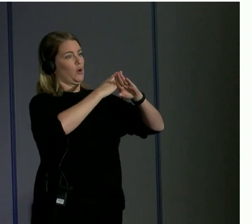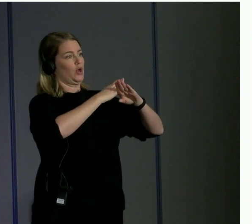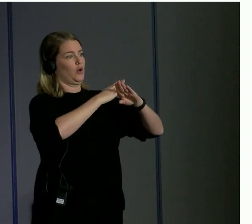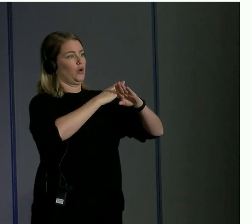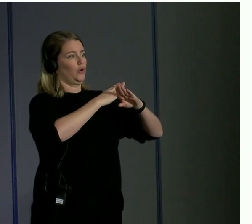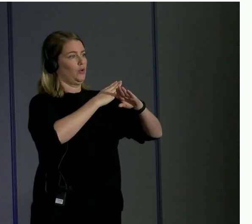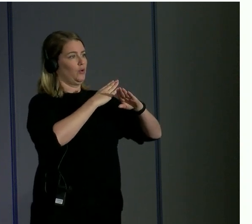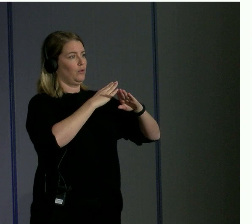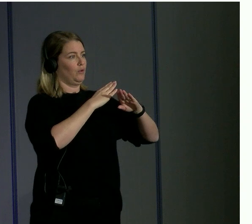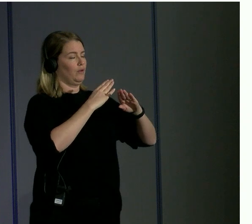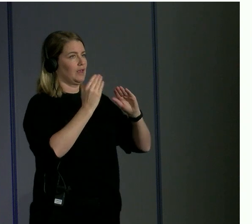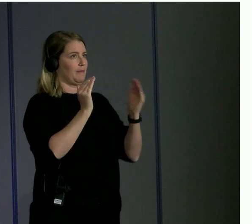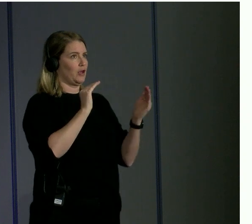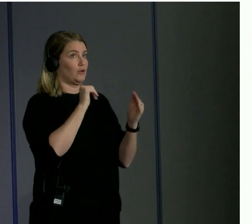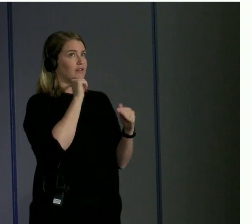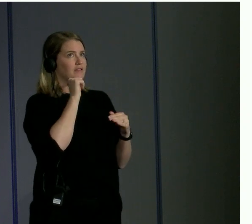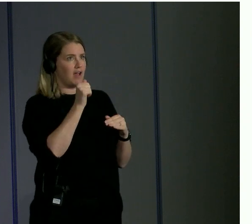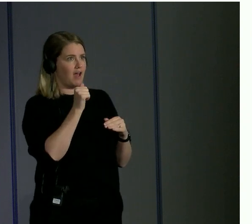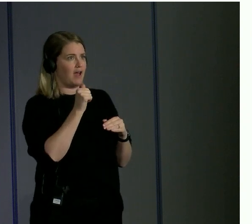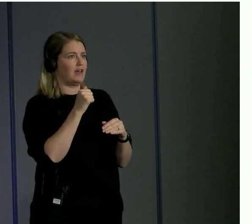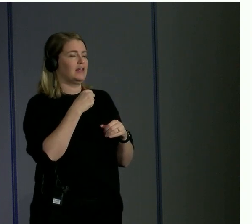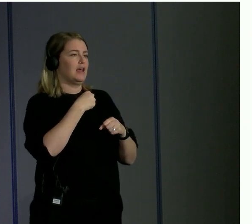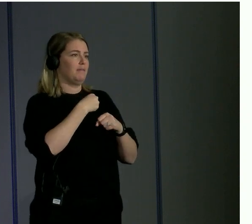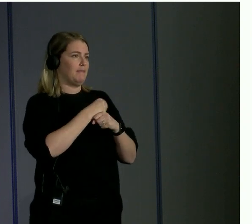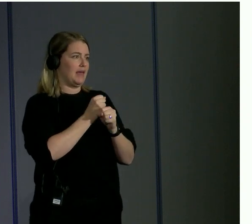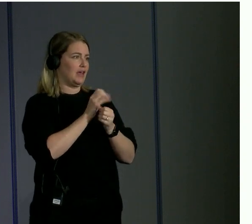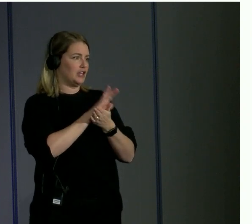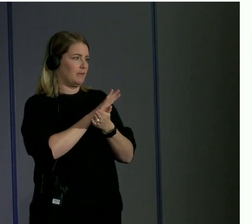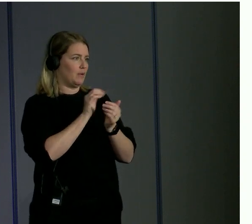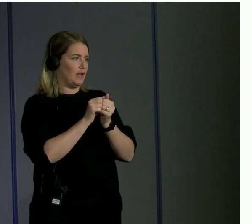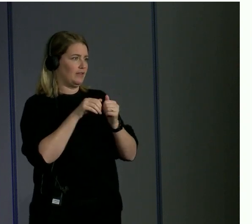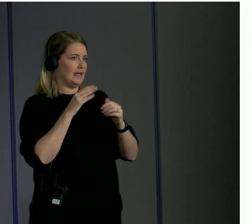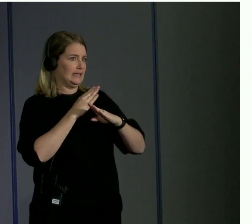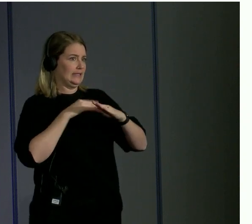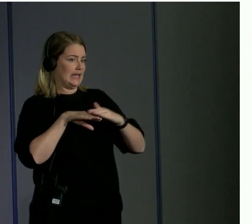not create a document with accessibility because you're afraid of failing a checker.